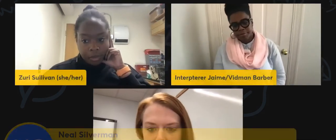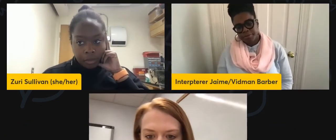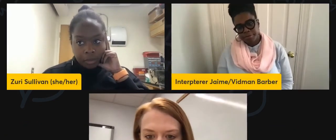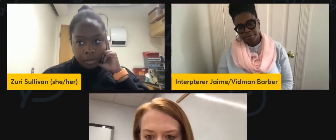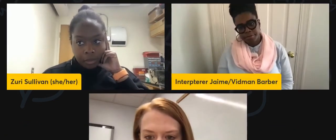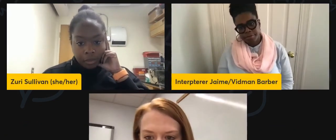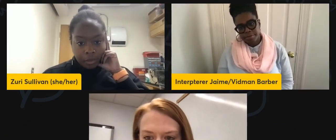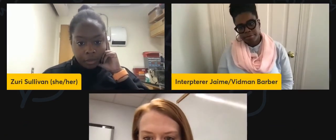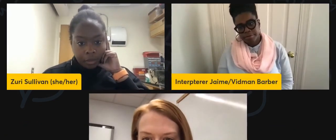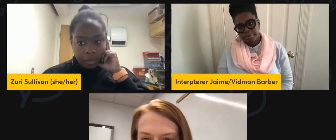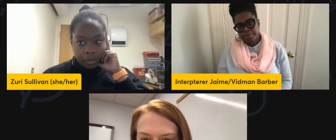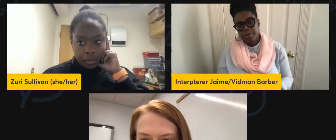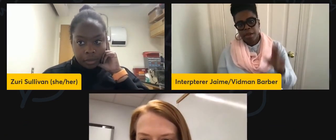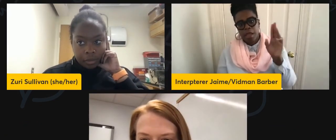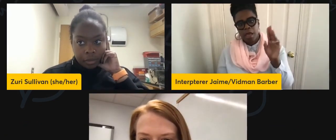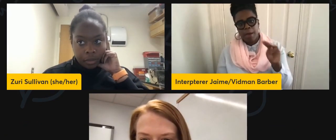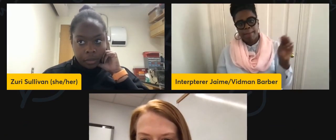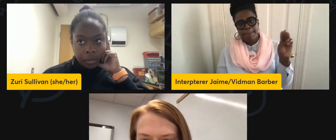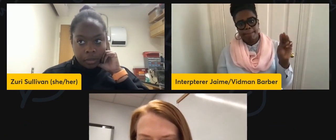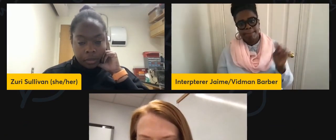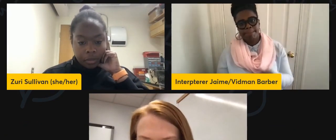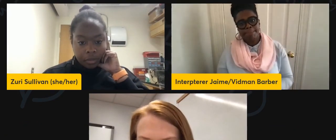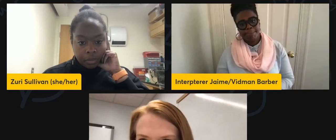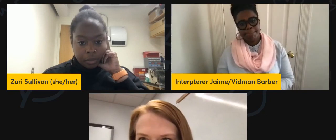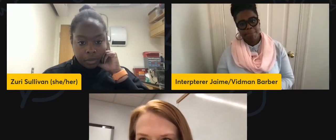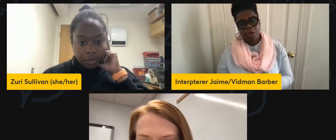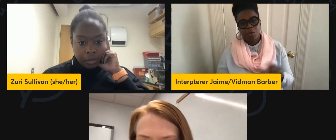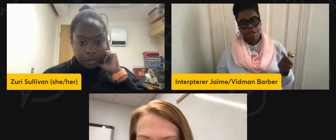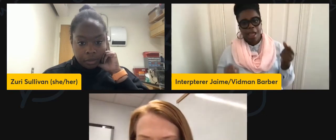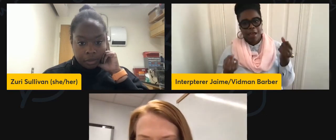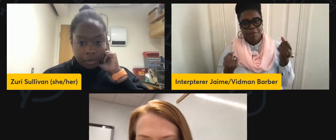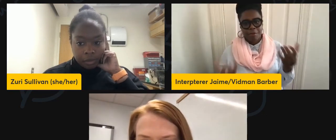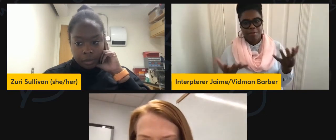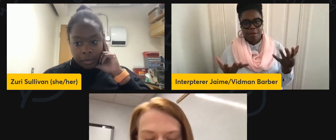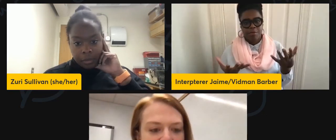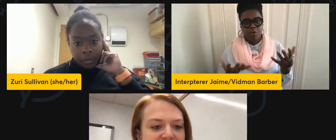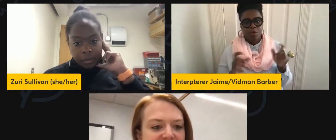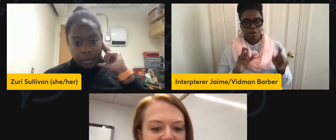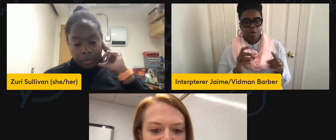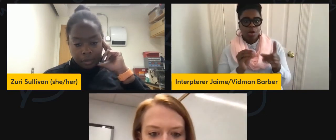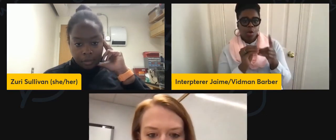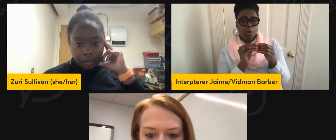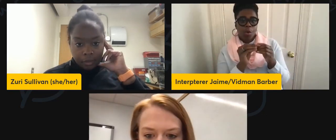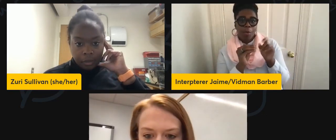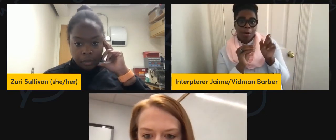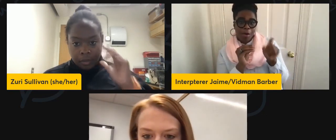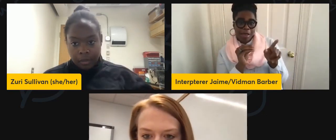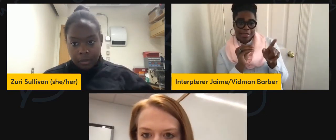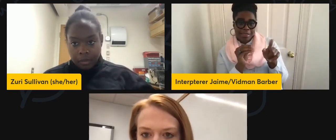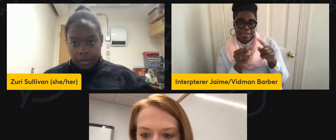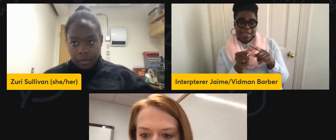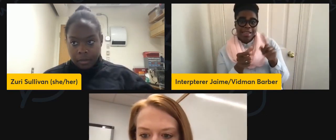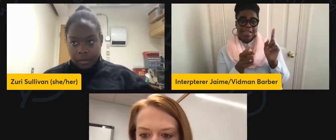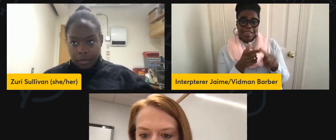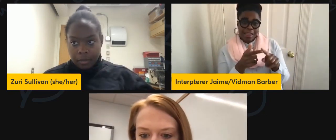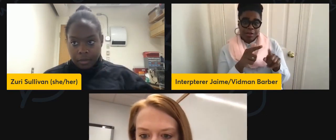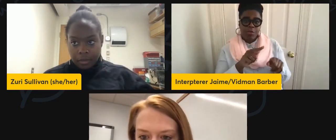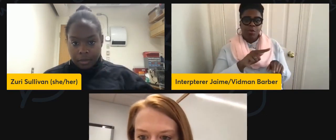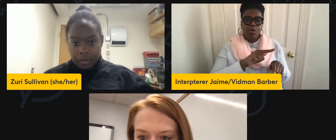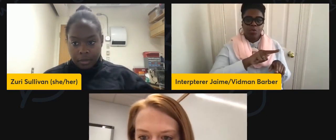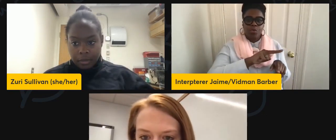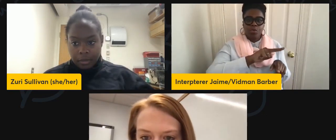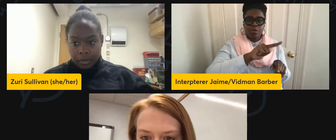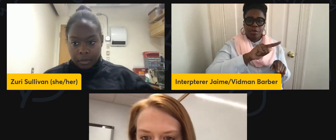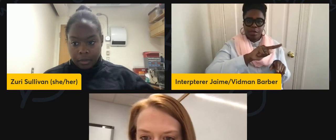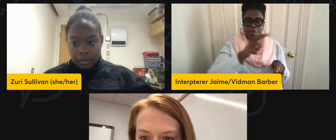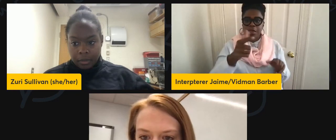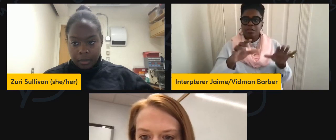Um, have a bunch more, I'll ask one more question. And then we'll go on to the next session. Get everyone ready for that?